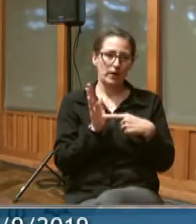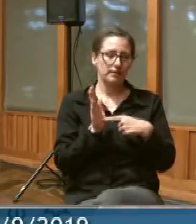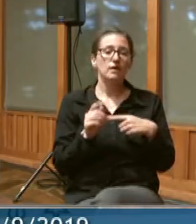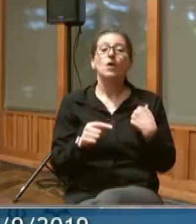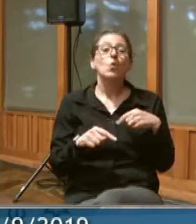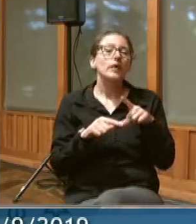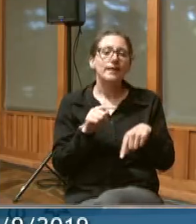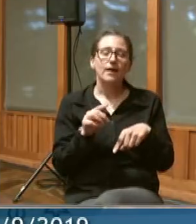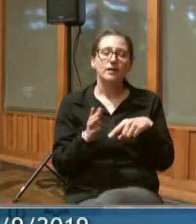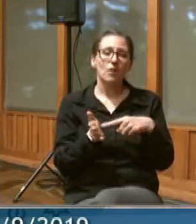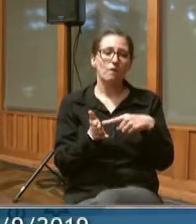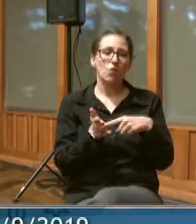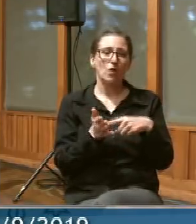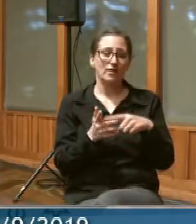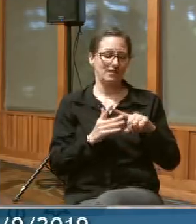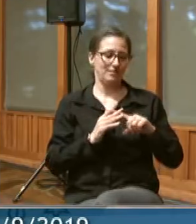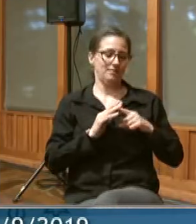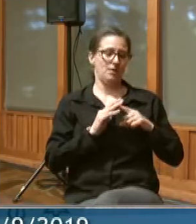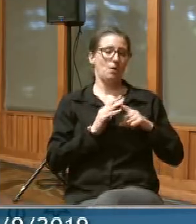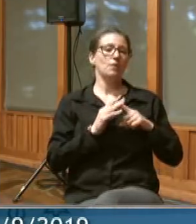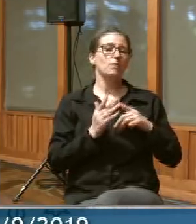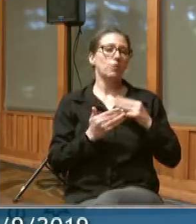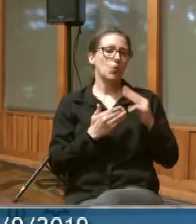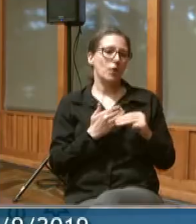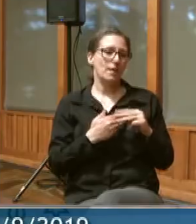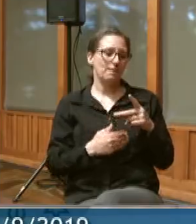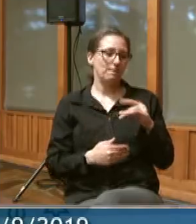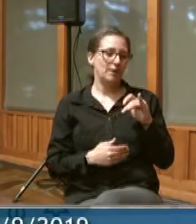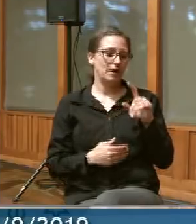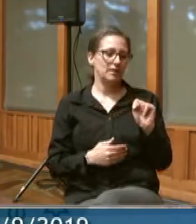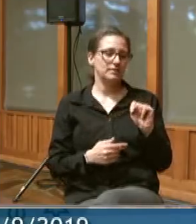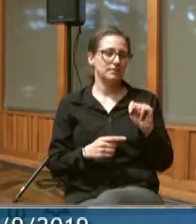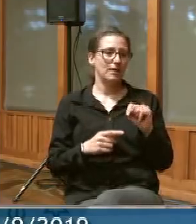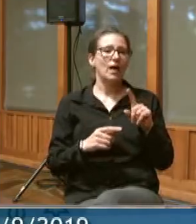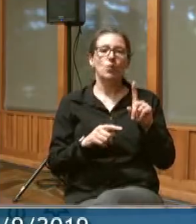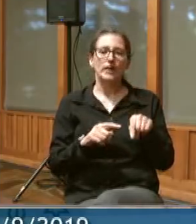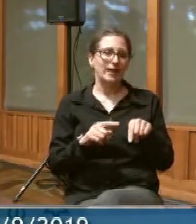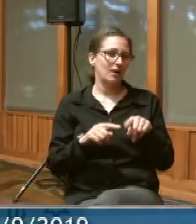US ABOUT $1.6 MILLION, AND